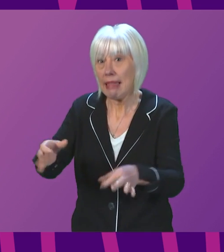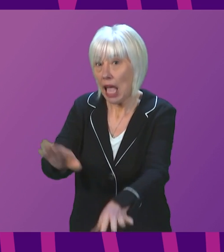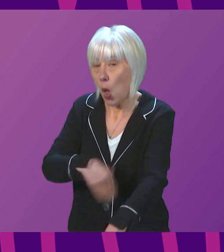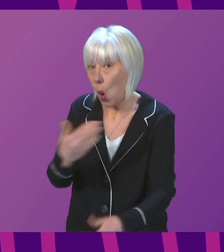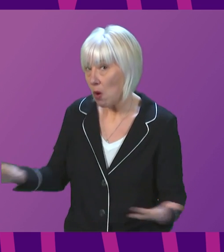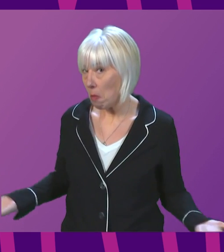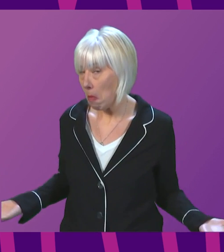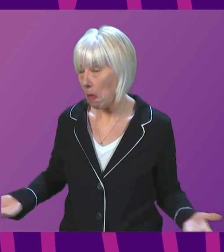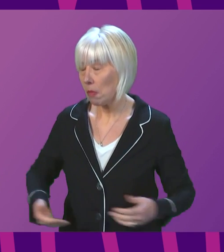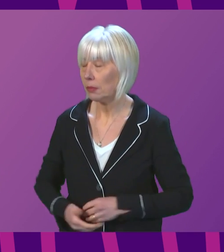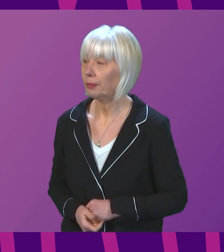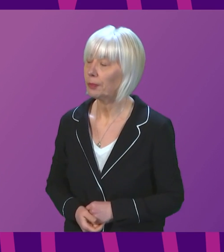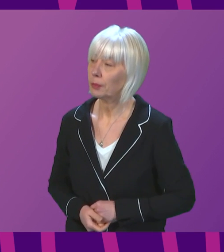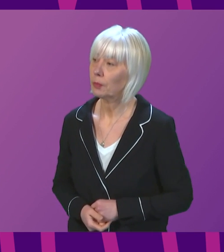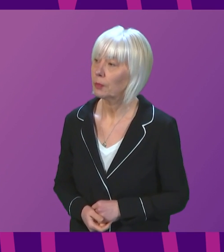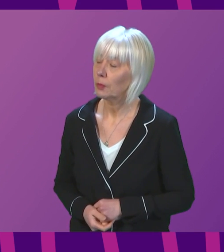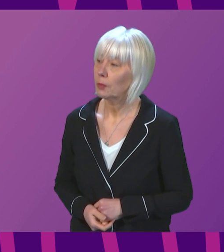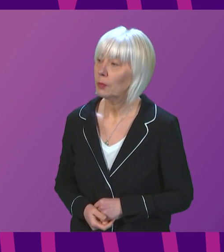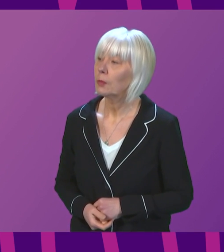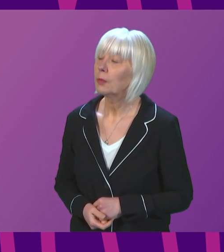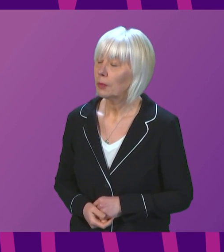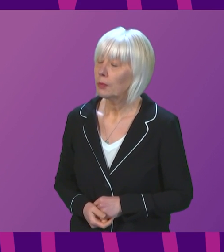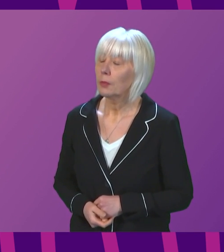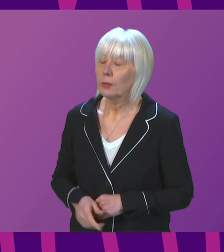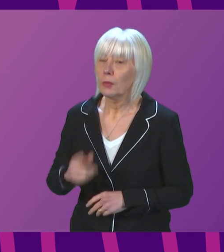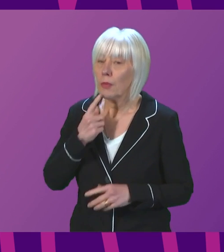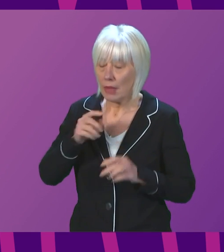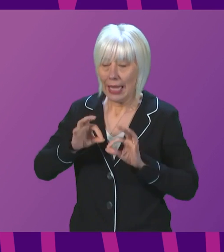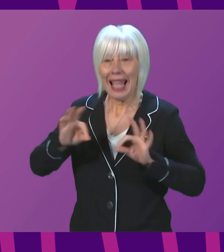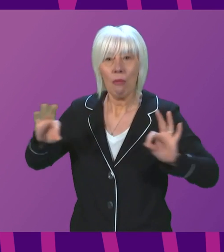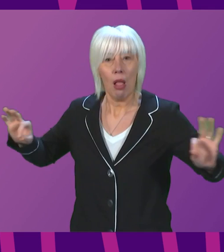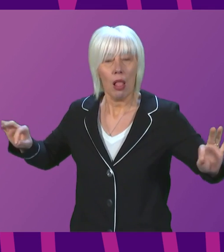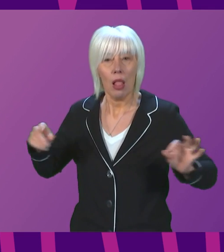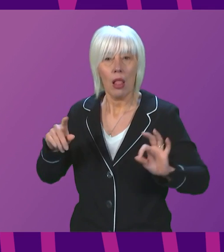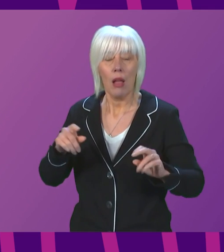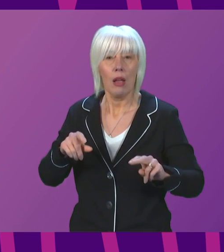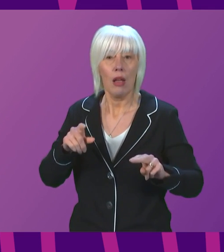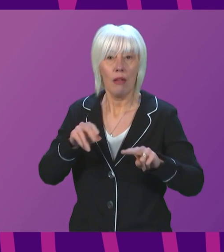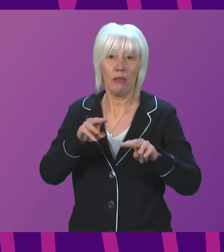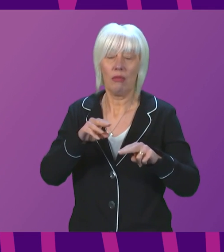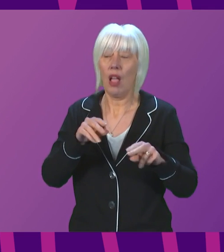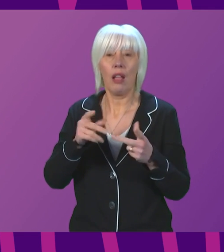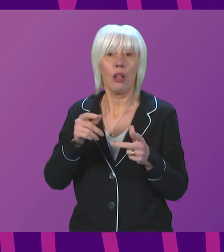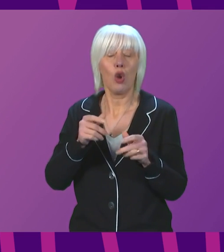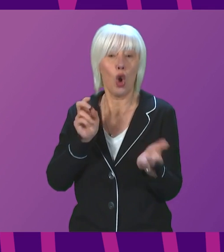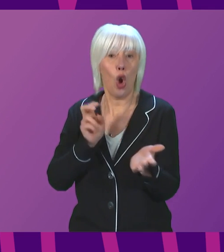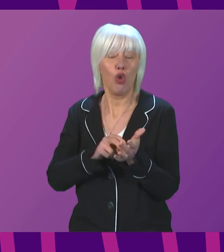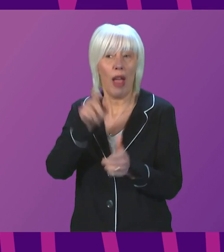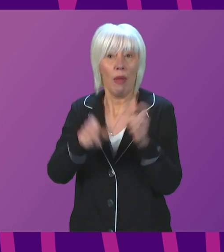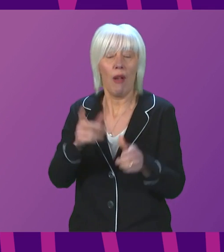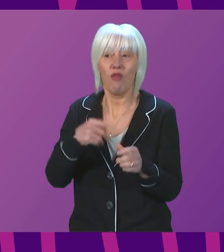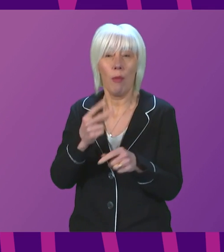This is an issue around cabling that was installed by FMEL contractors in late 2018 and early